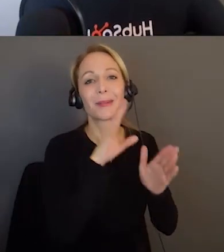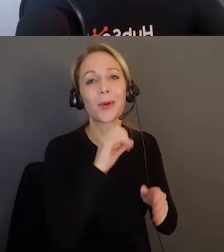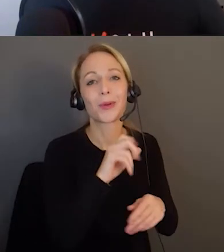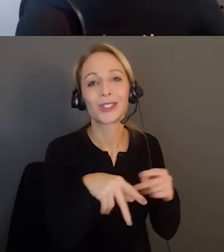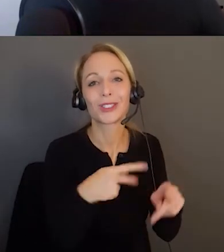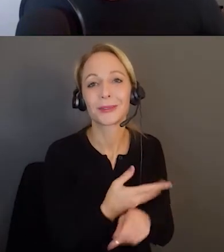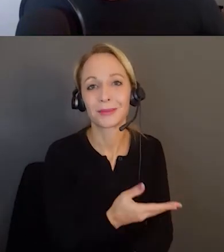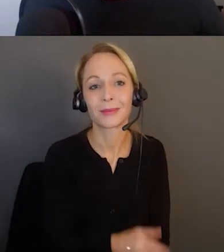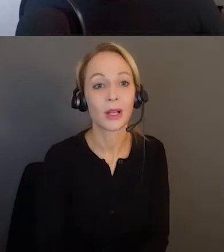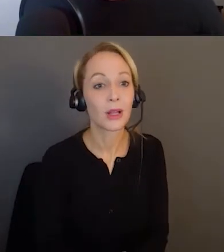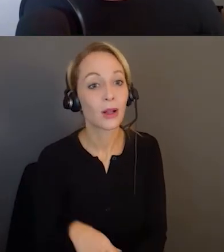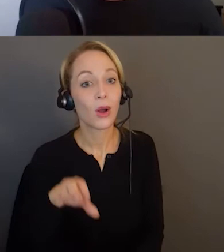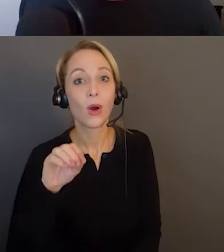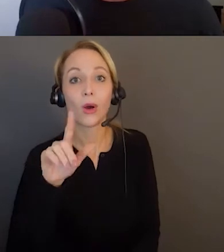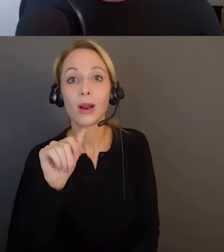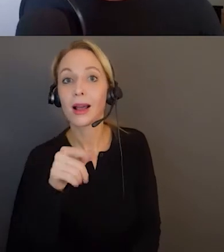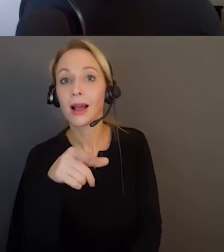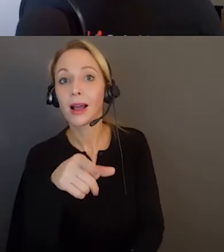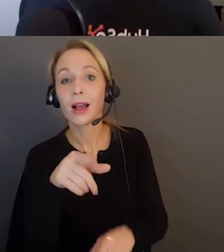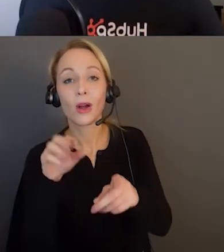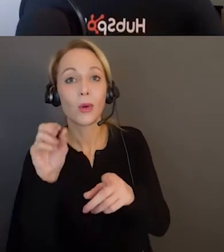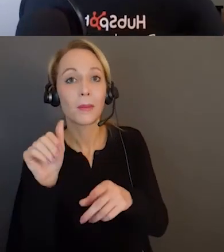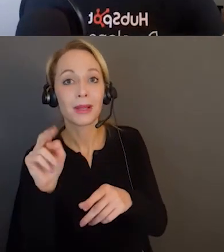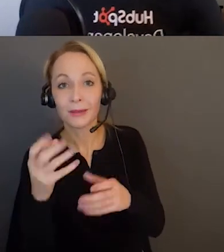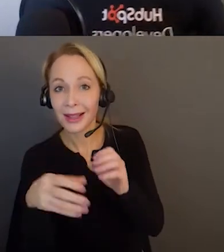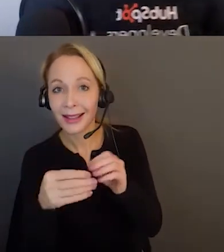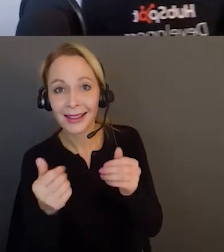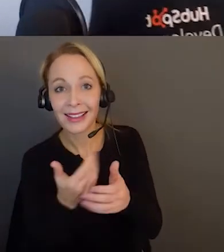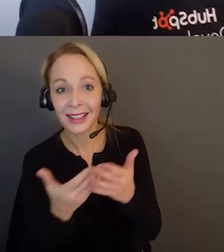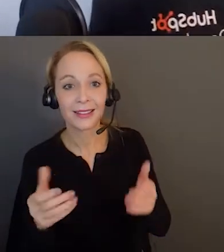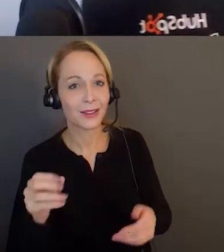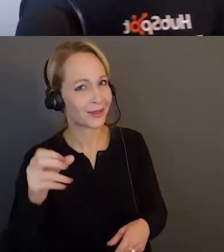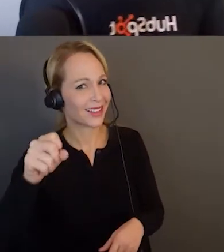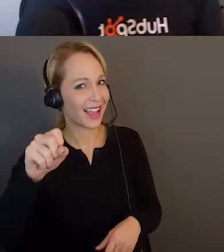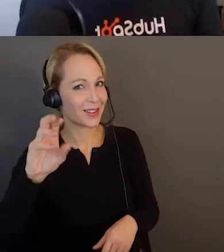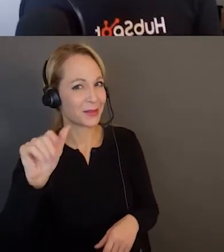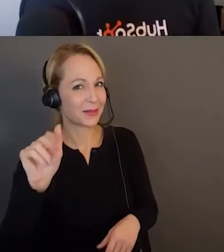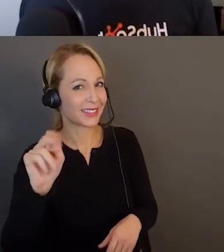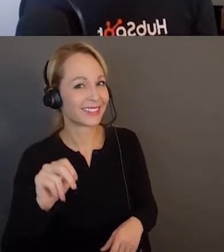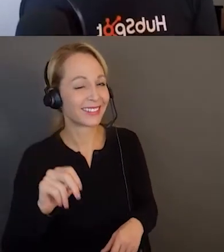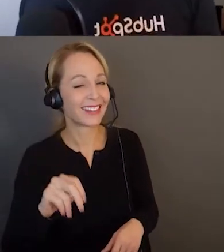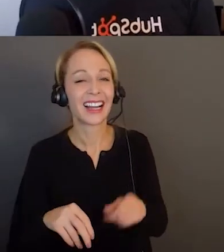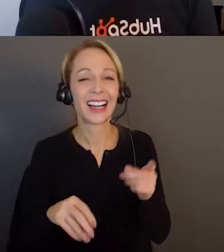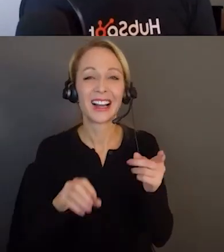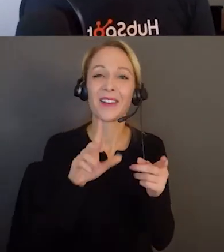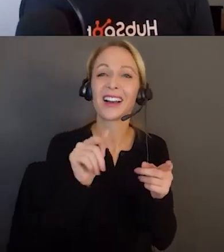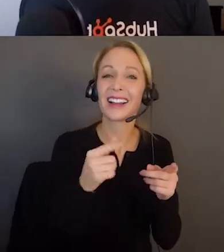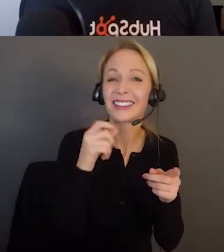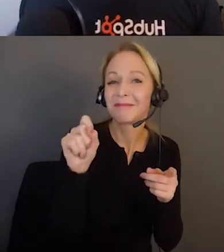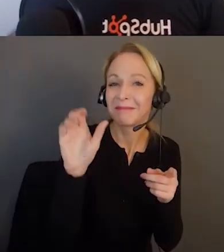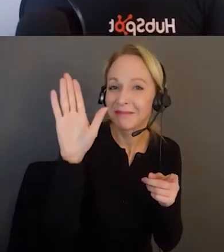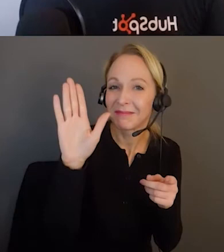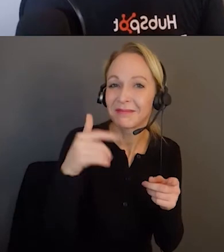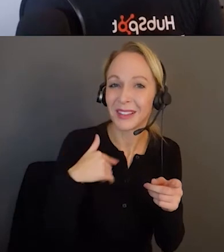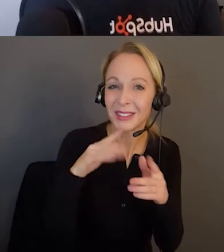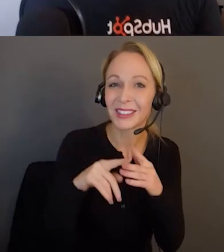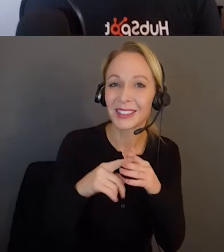VERSION. OLIA, ROMAN, YOU HAVE ANYTHING TO ADD? OH, YEAH. I'LL START.